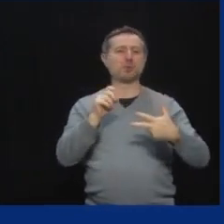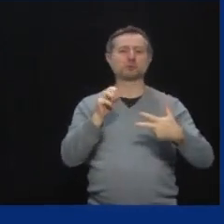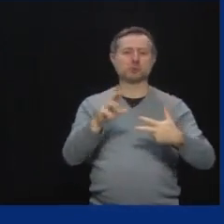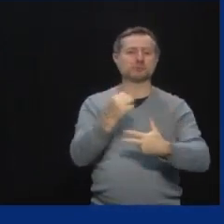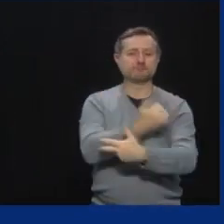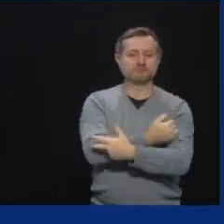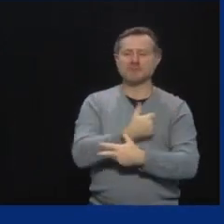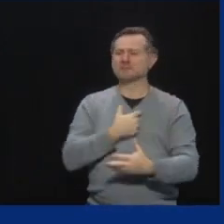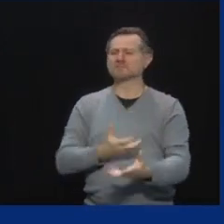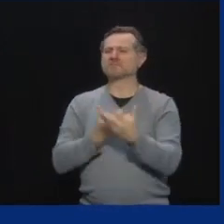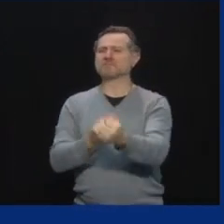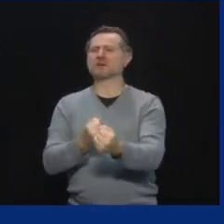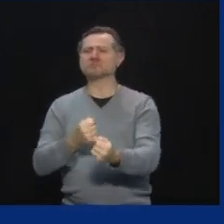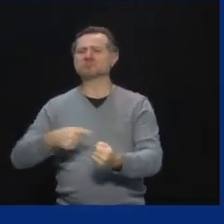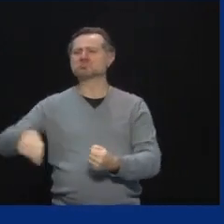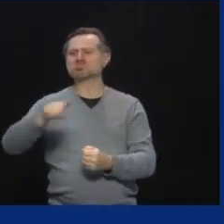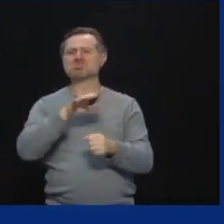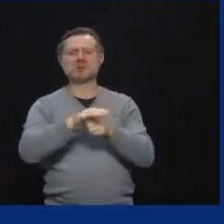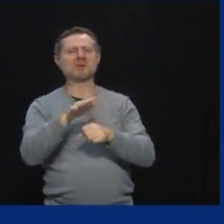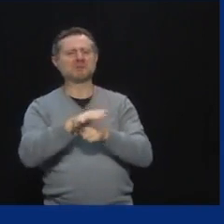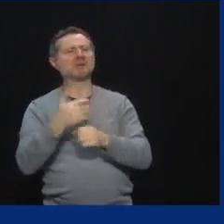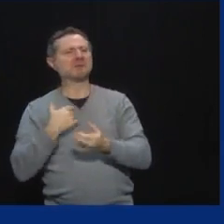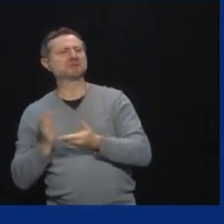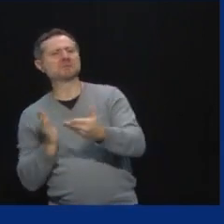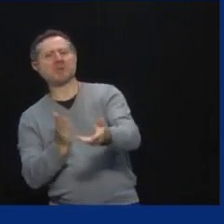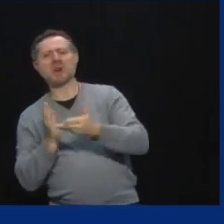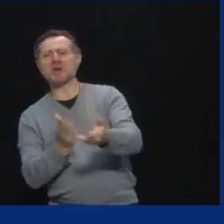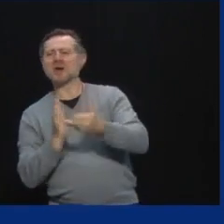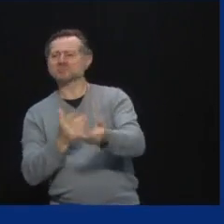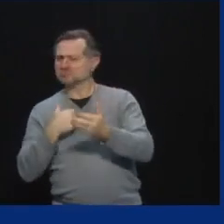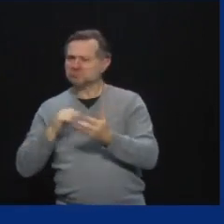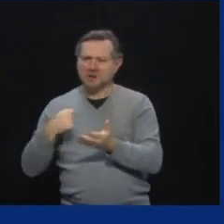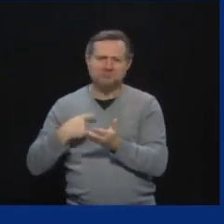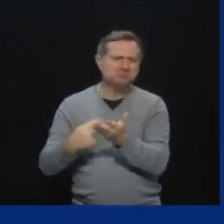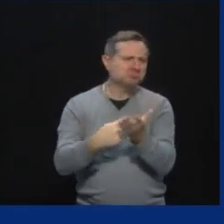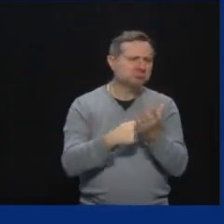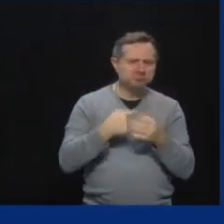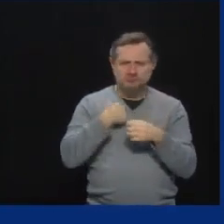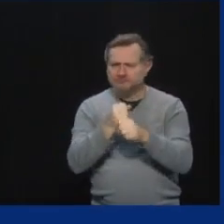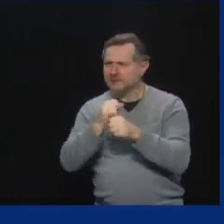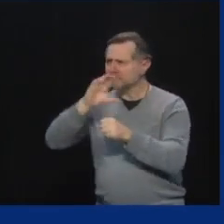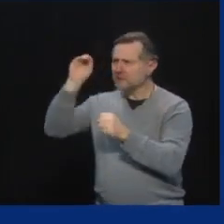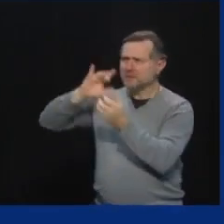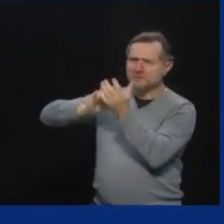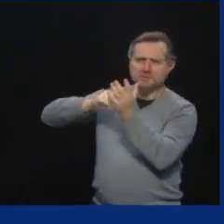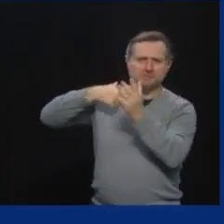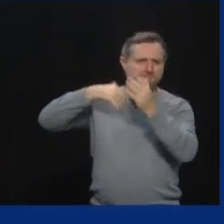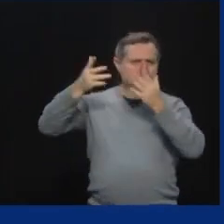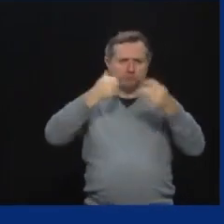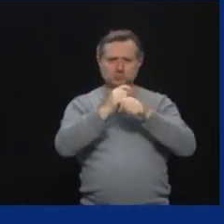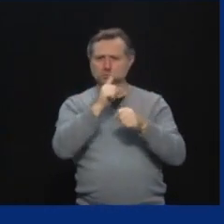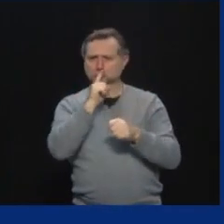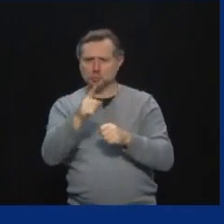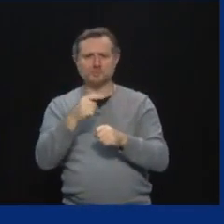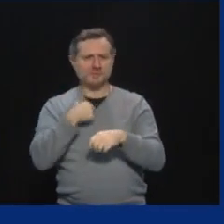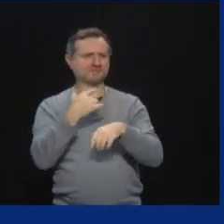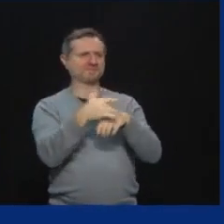is something I've had conversations with our manufacturers about and our farm uh pharmaceuticals to make sure we have them available. So everyone who's